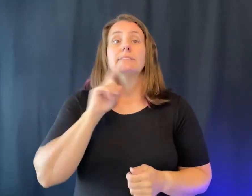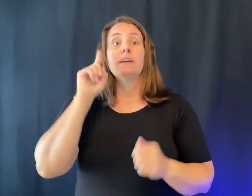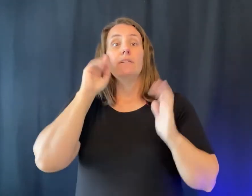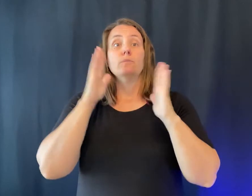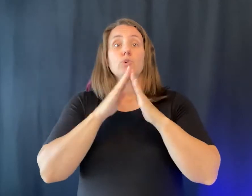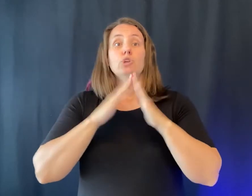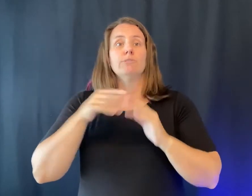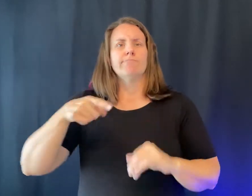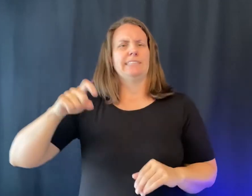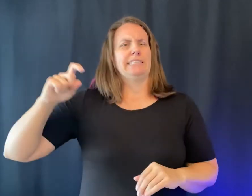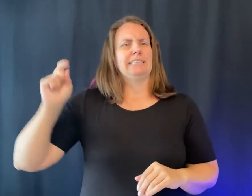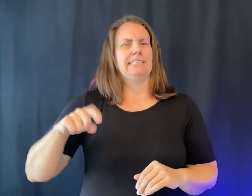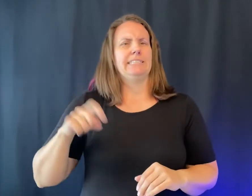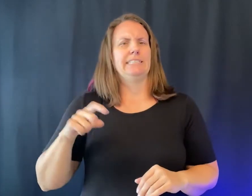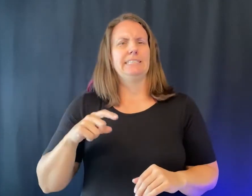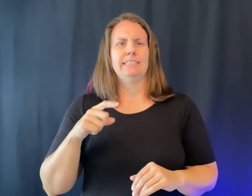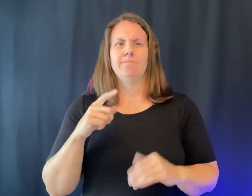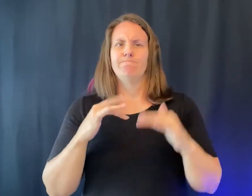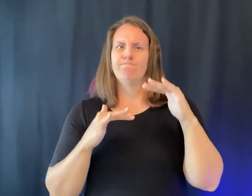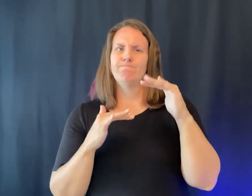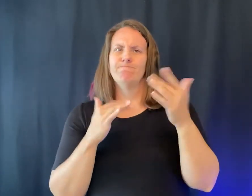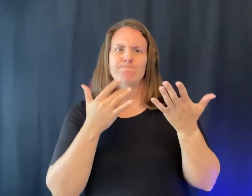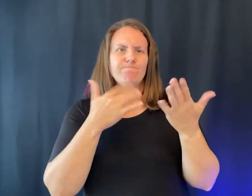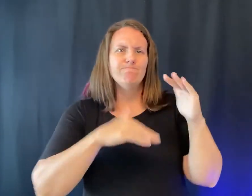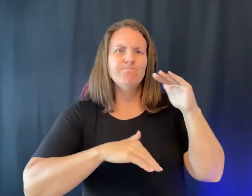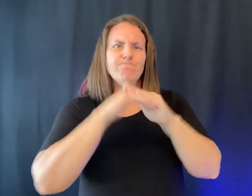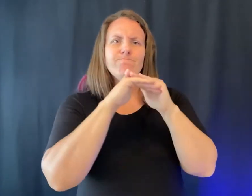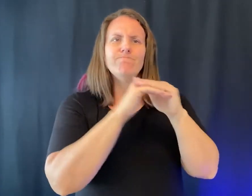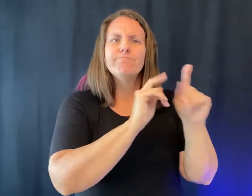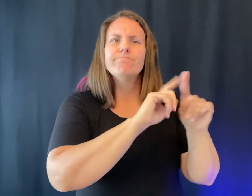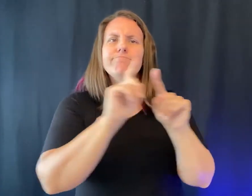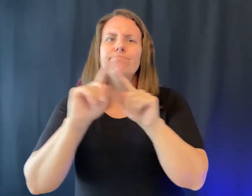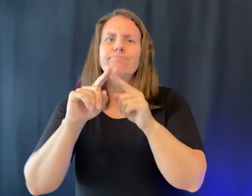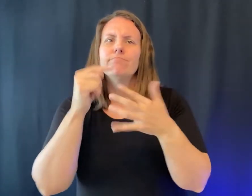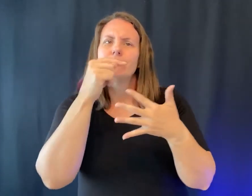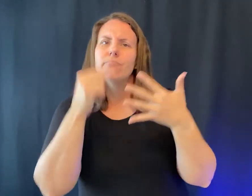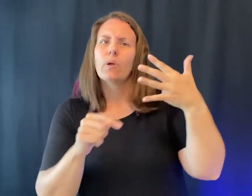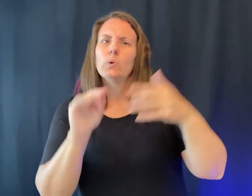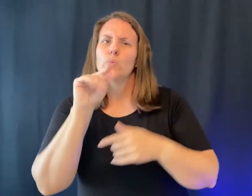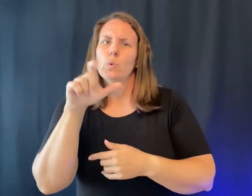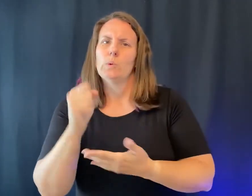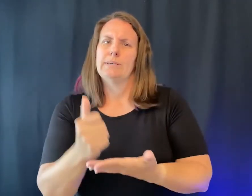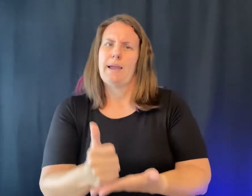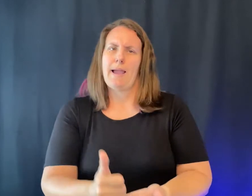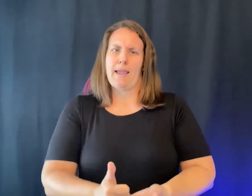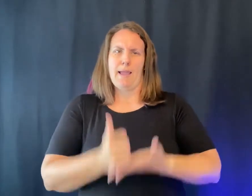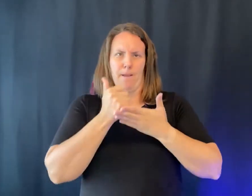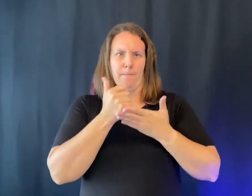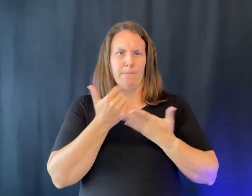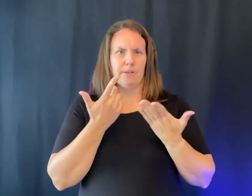The deaf community needs to maximize tools that will help